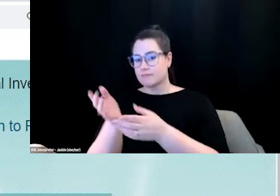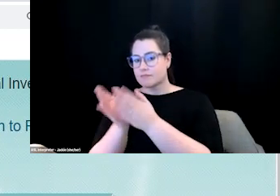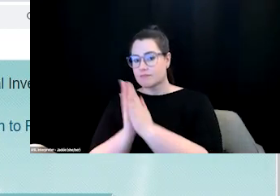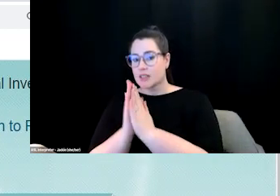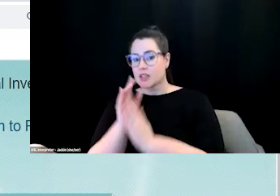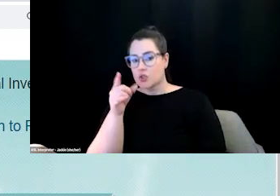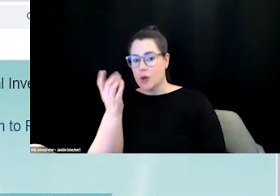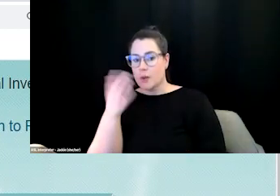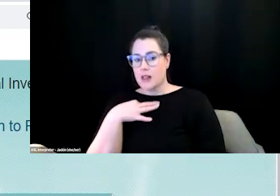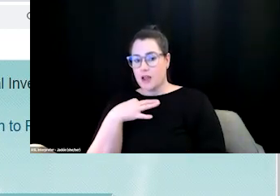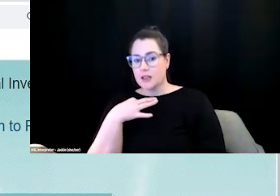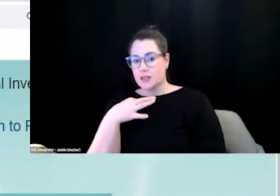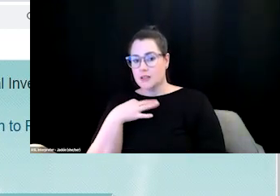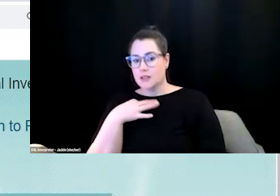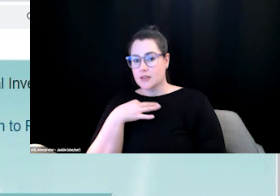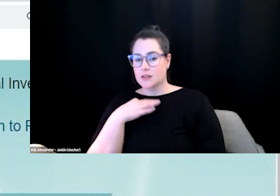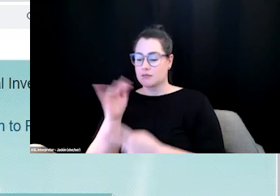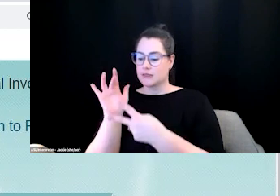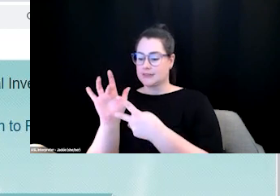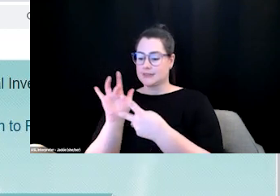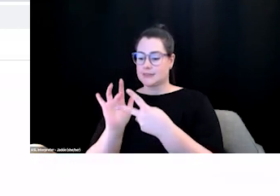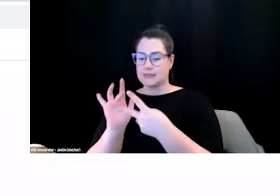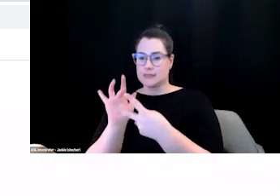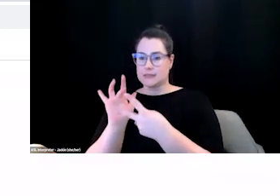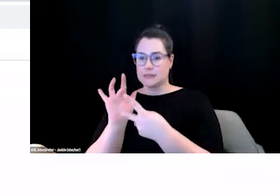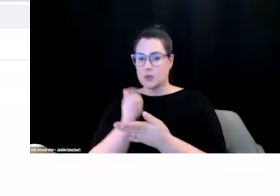And if you want help for a particular section, you can click on this link.